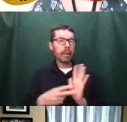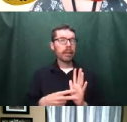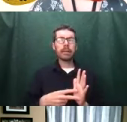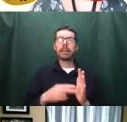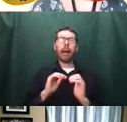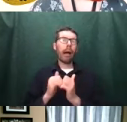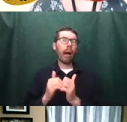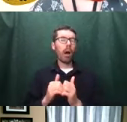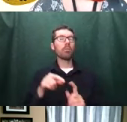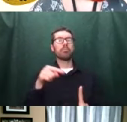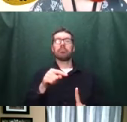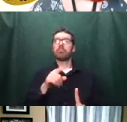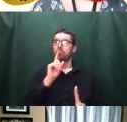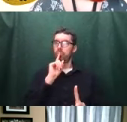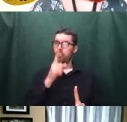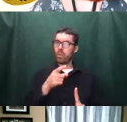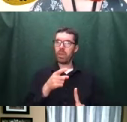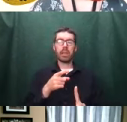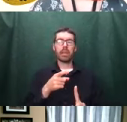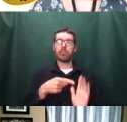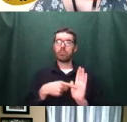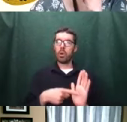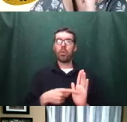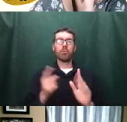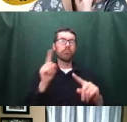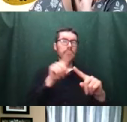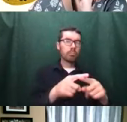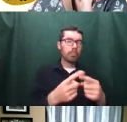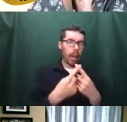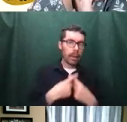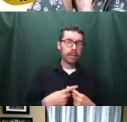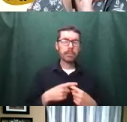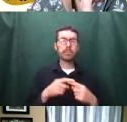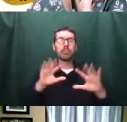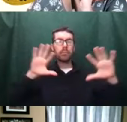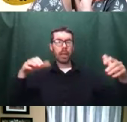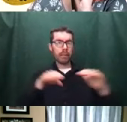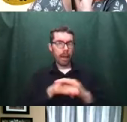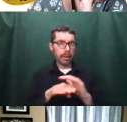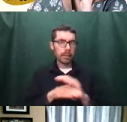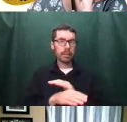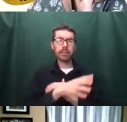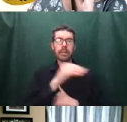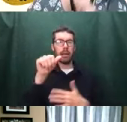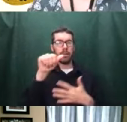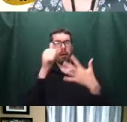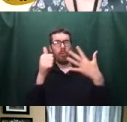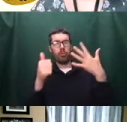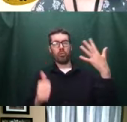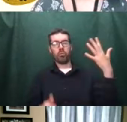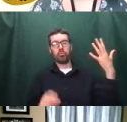up the interdependence, collective access and all the other disability justice, um,